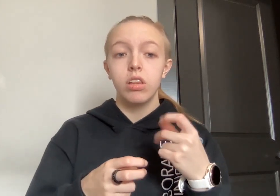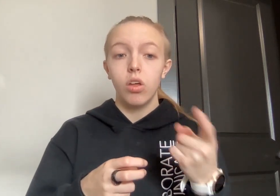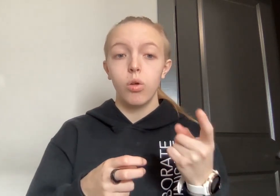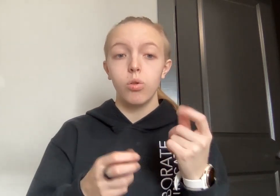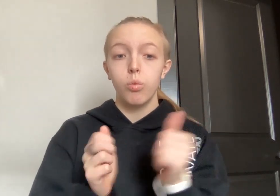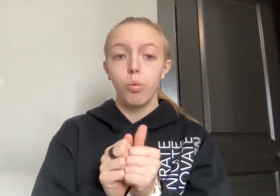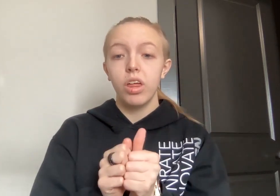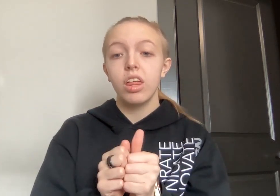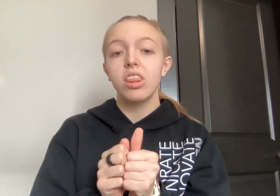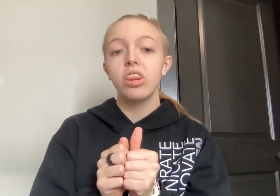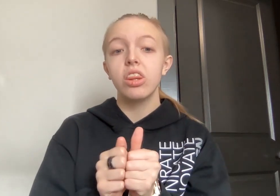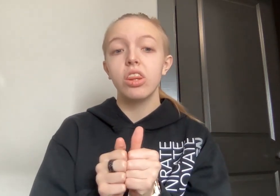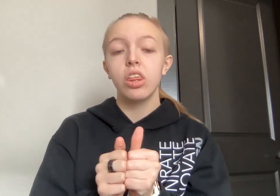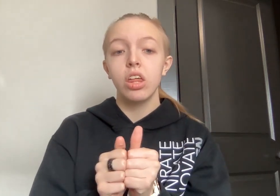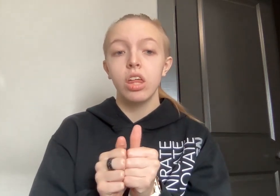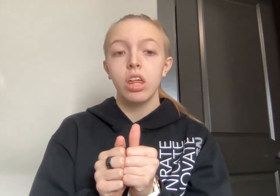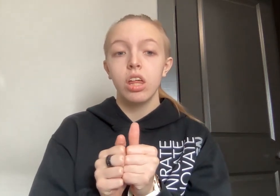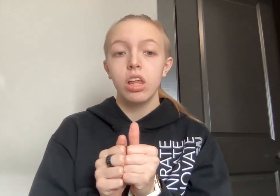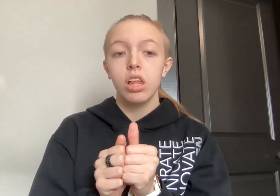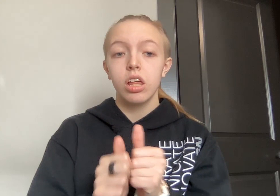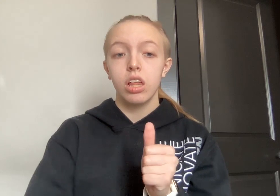Those with